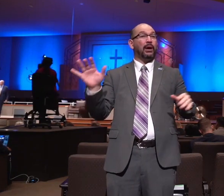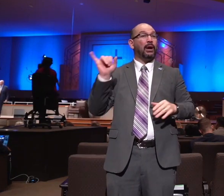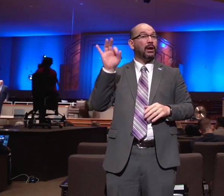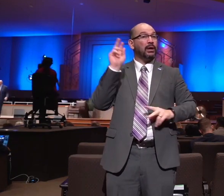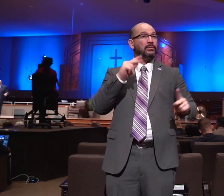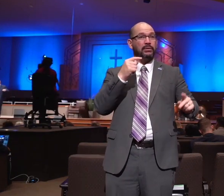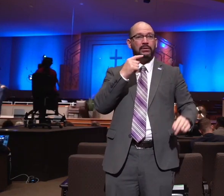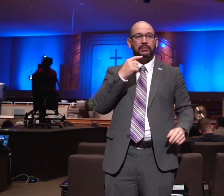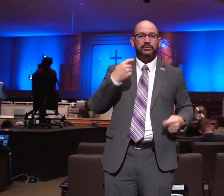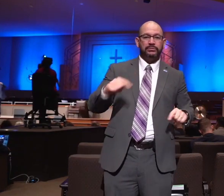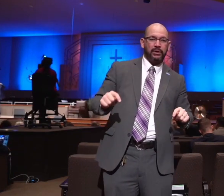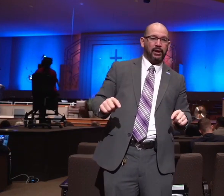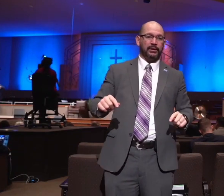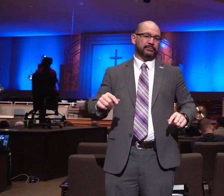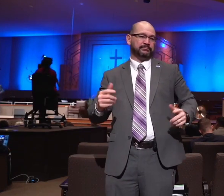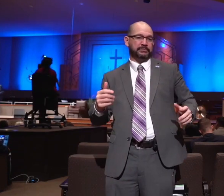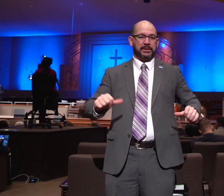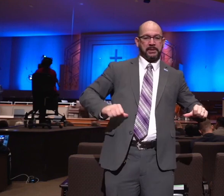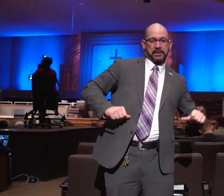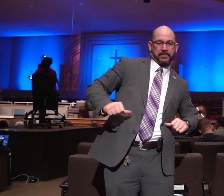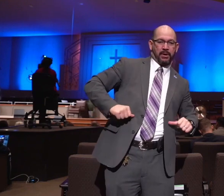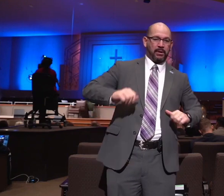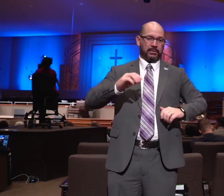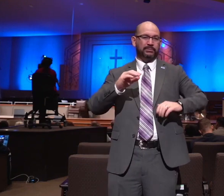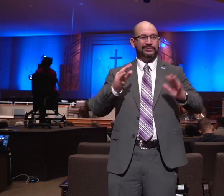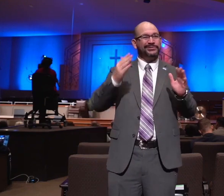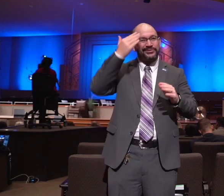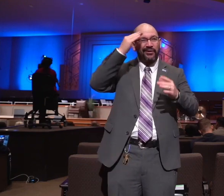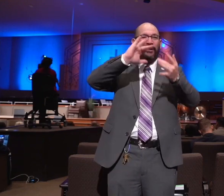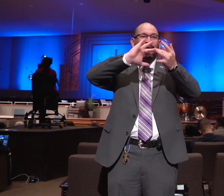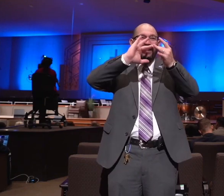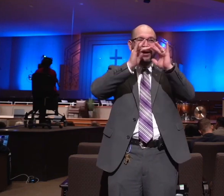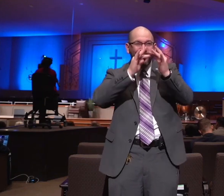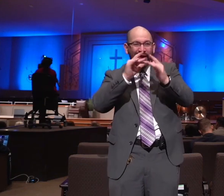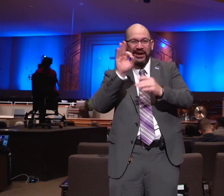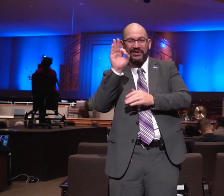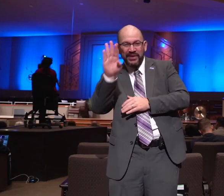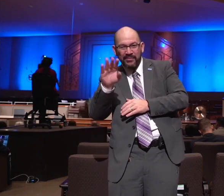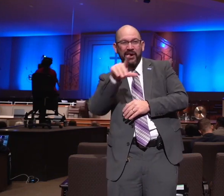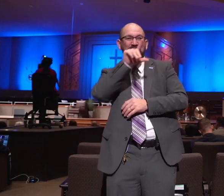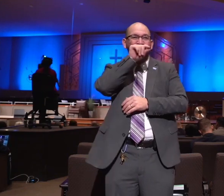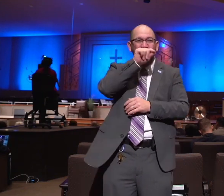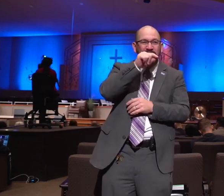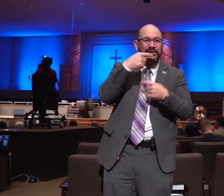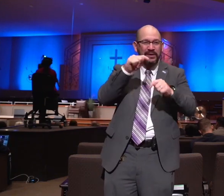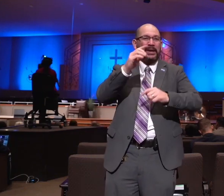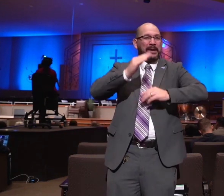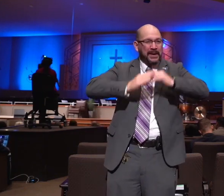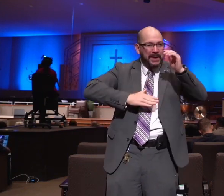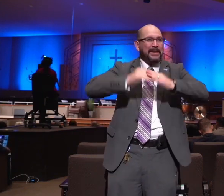trying to build their profiles and get